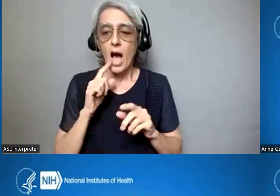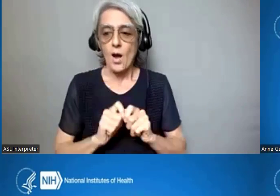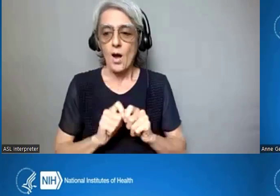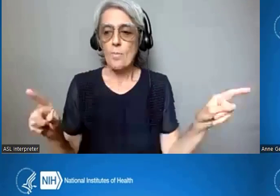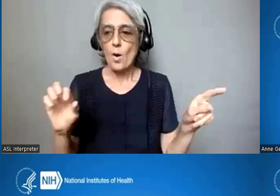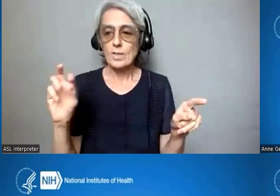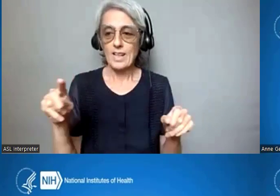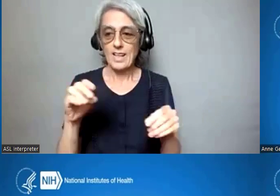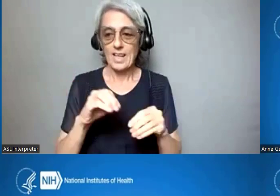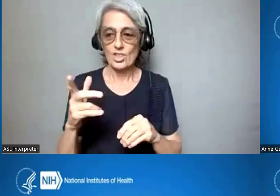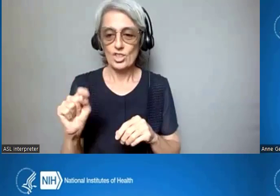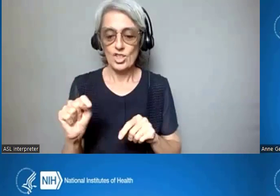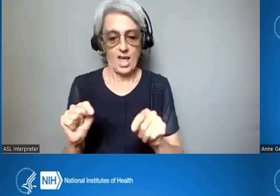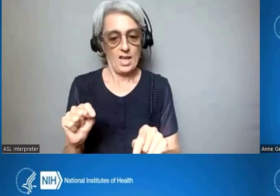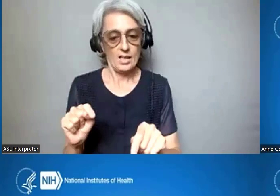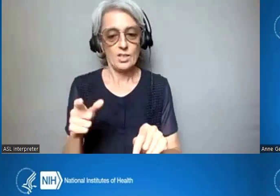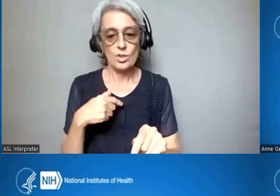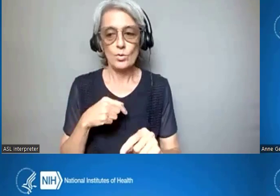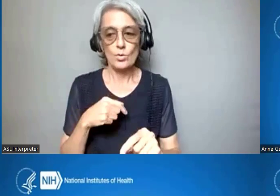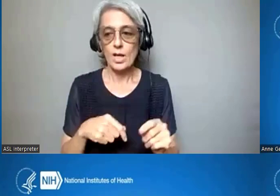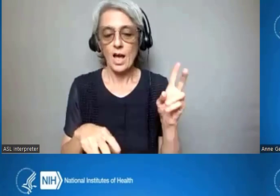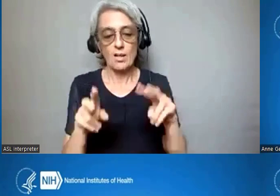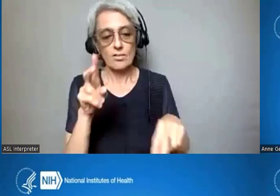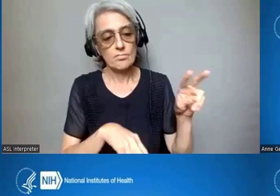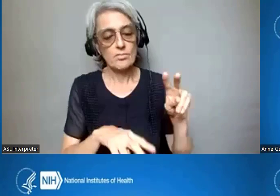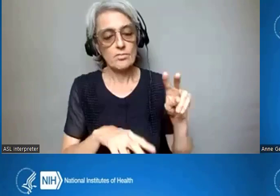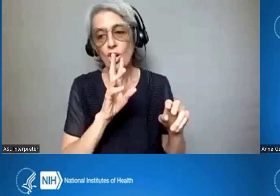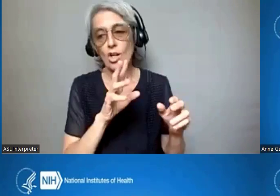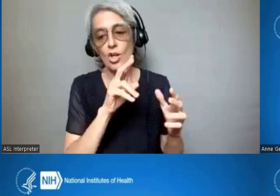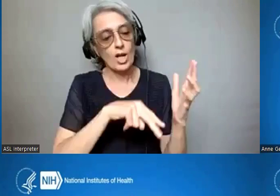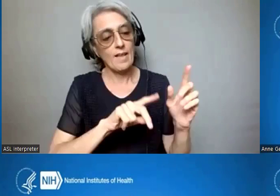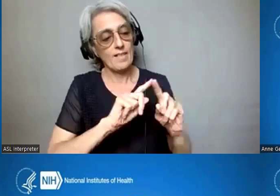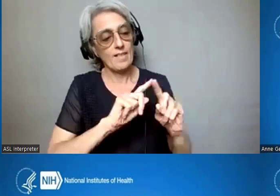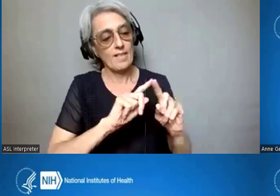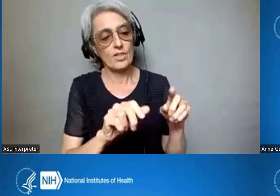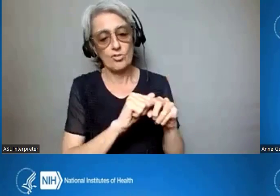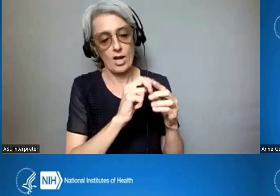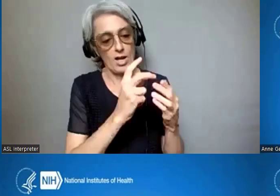where you can reach those training programs. So anyone interested can take a look there.